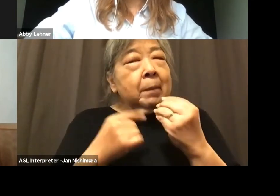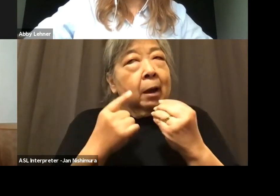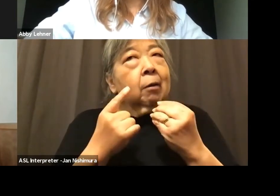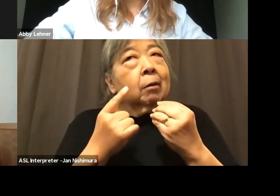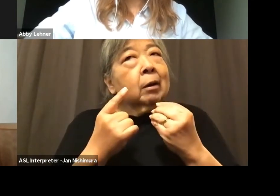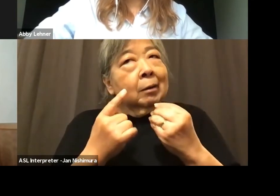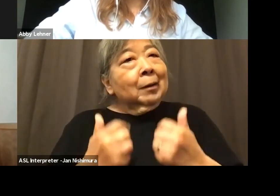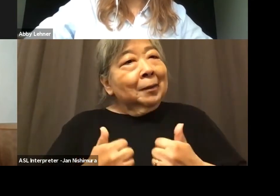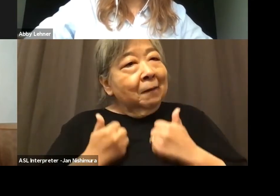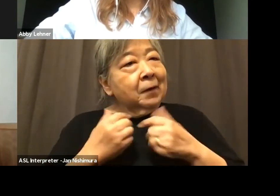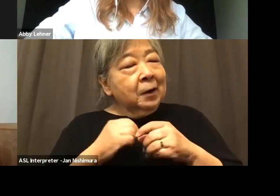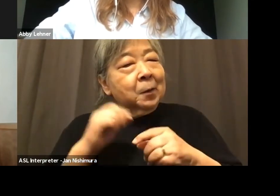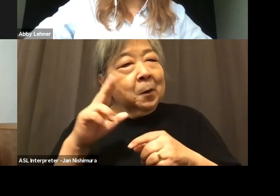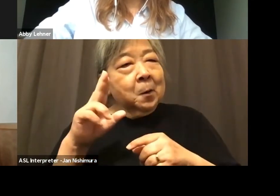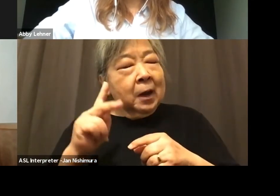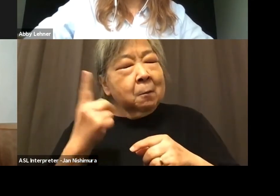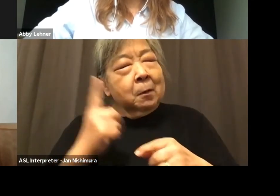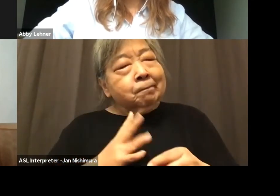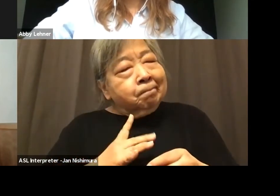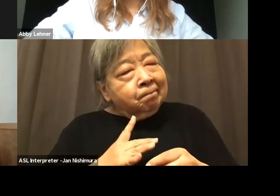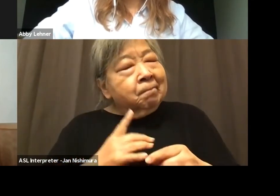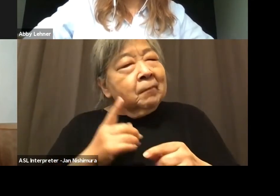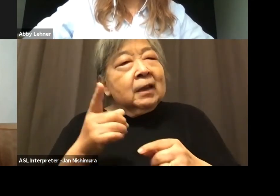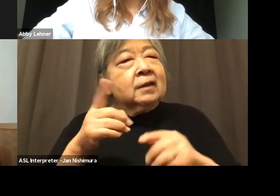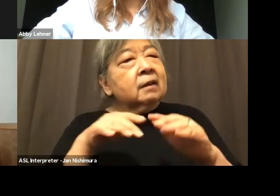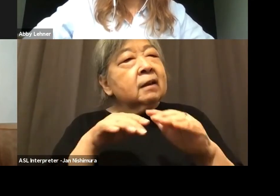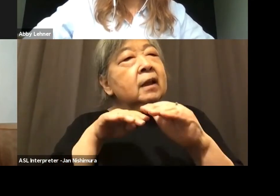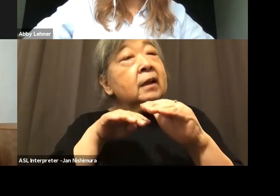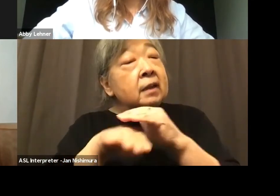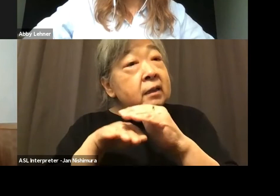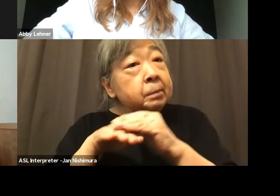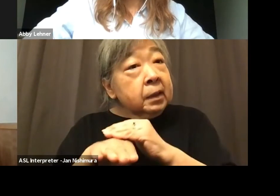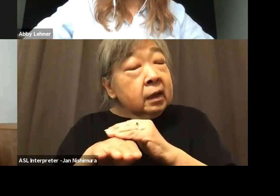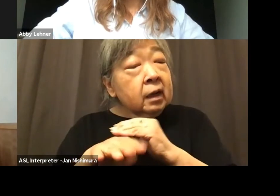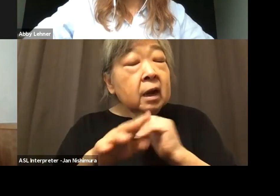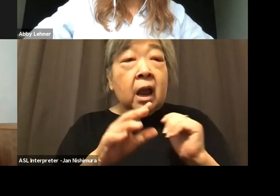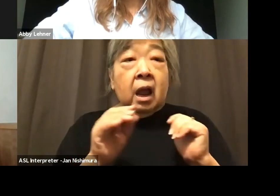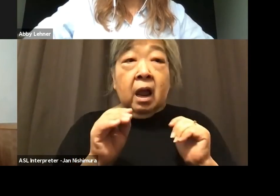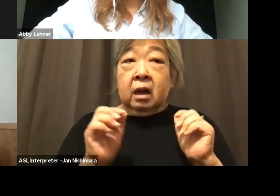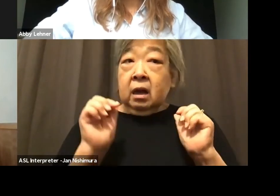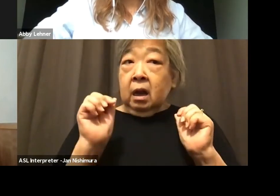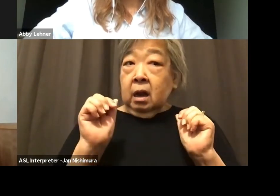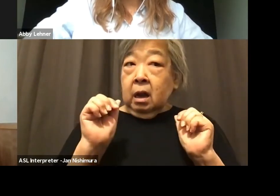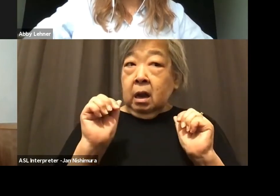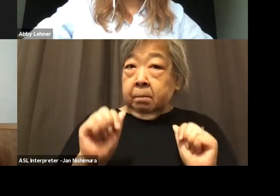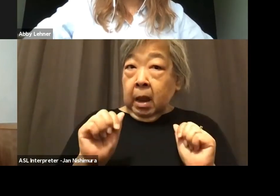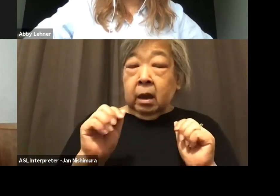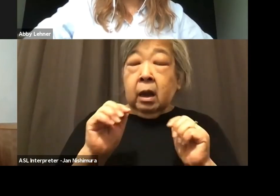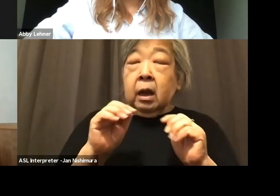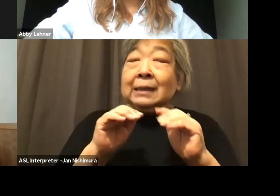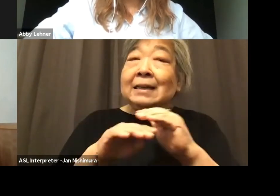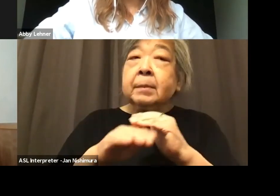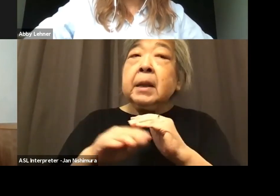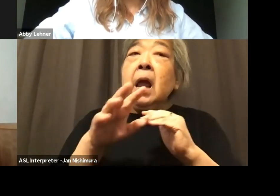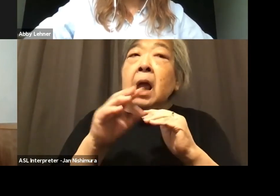accessibility and availability of resources.